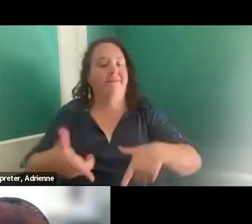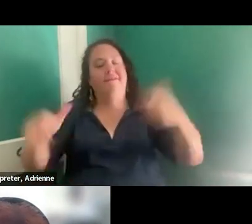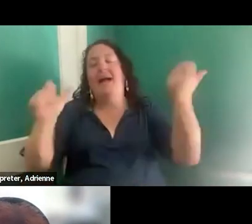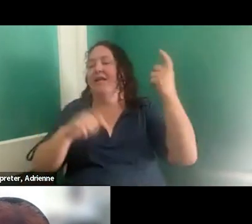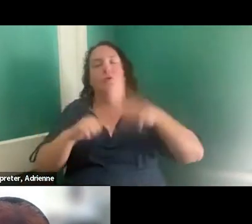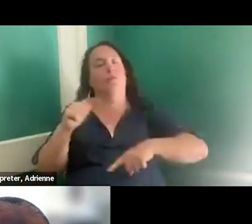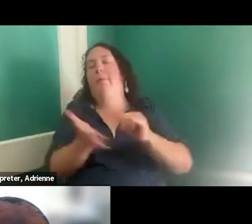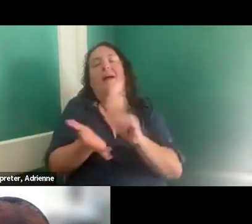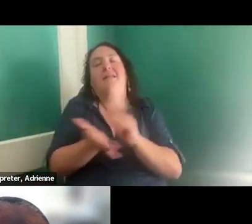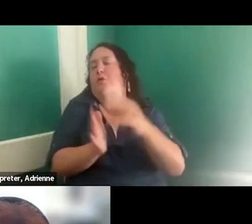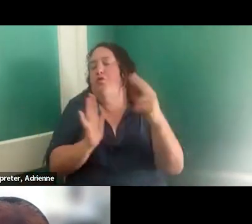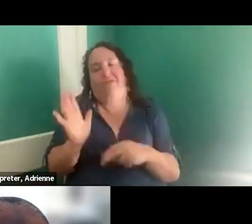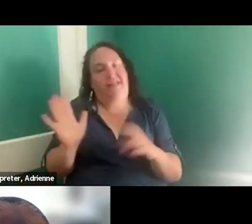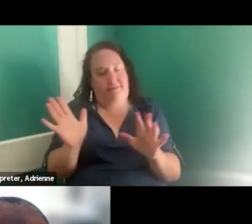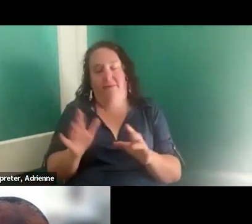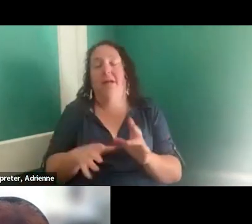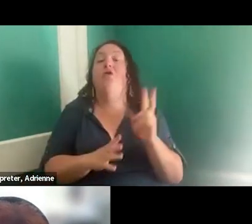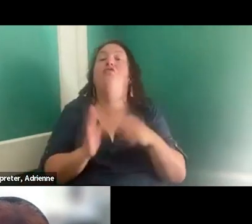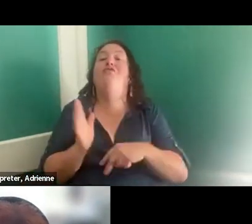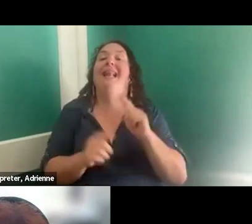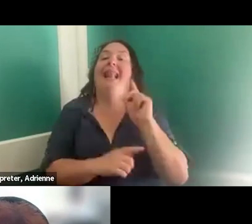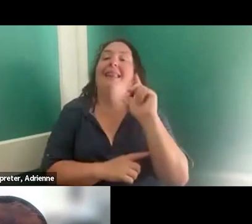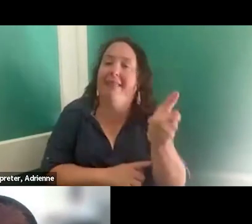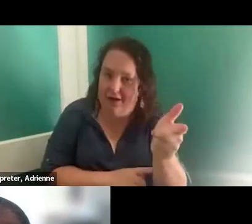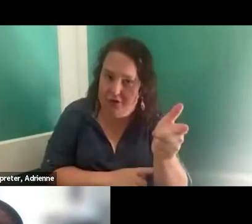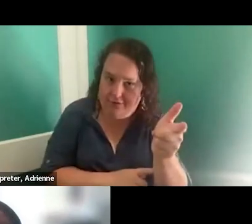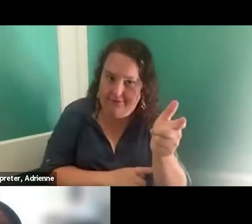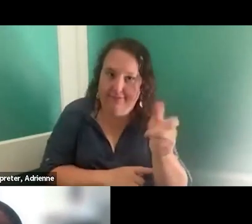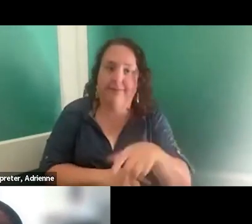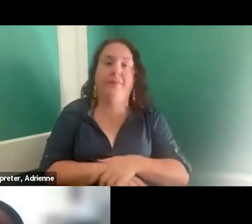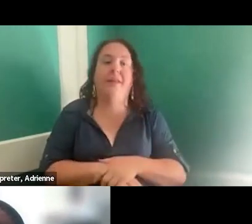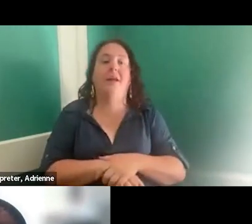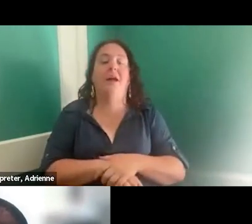Read them at home. I have one simple message--